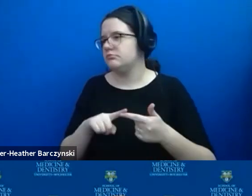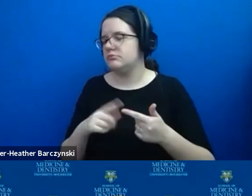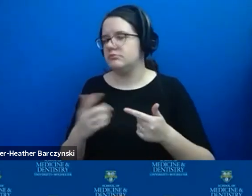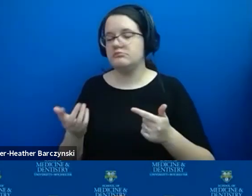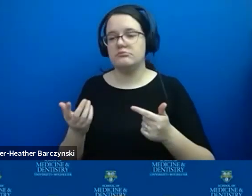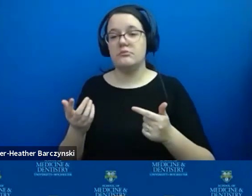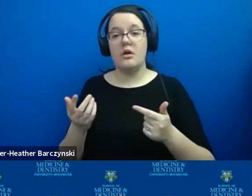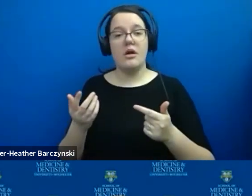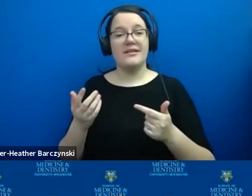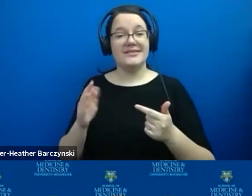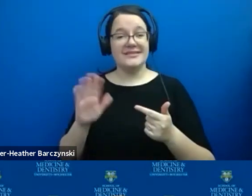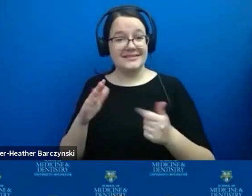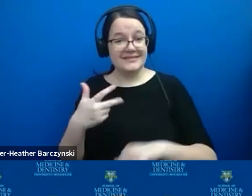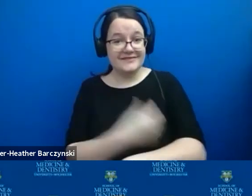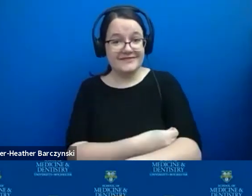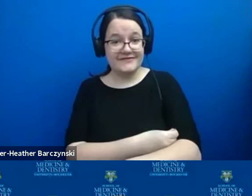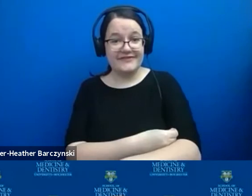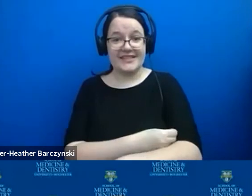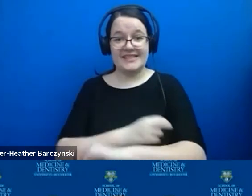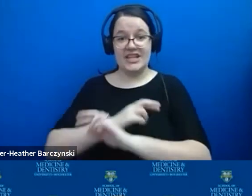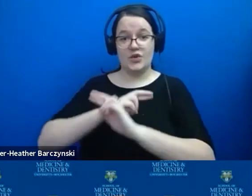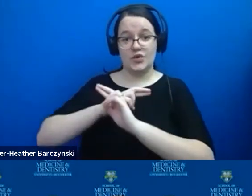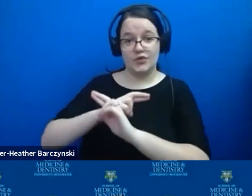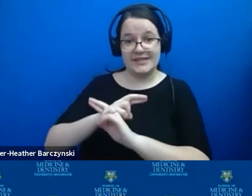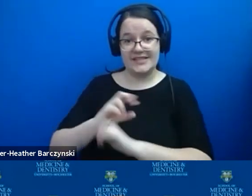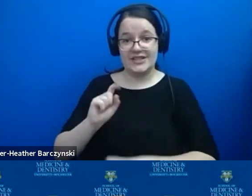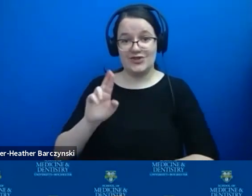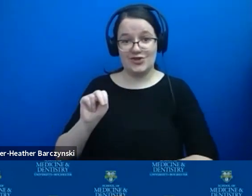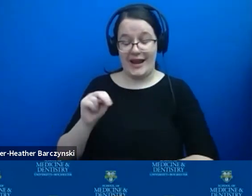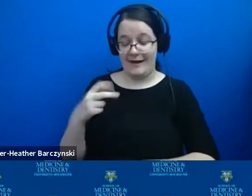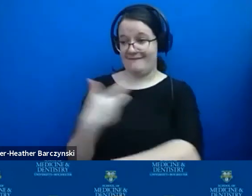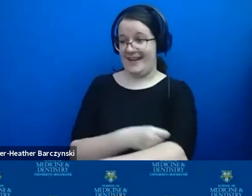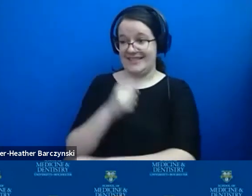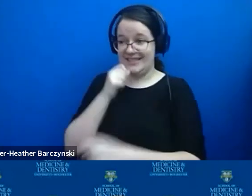think about vaccine resistant strain and do we think this is eventually going to turn into uh